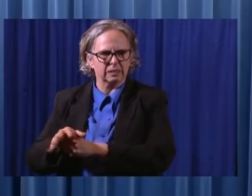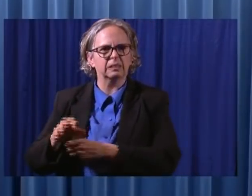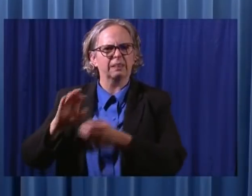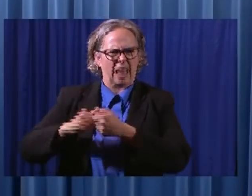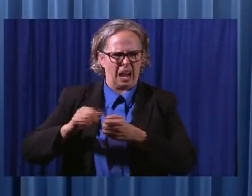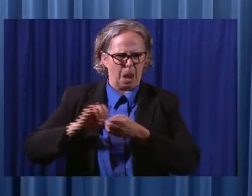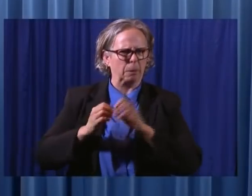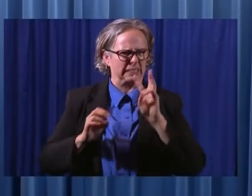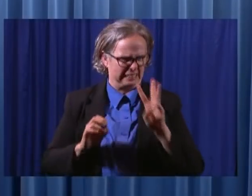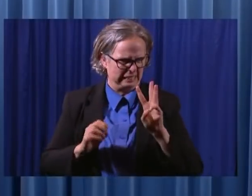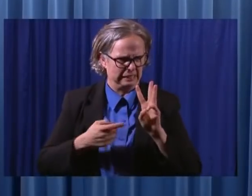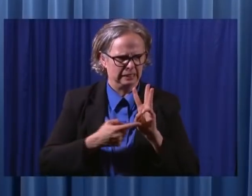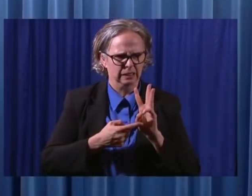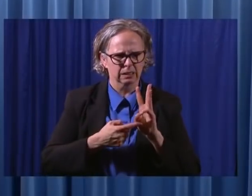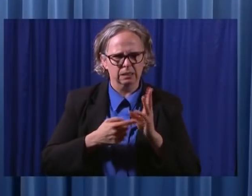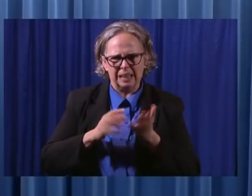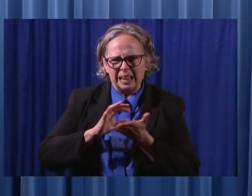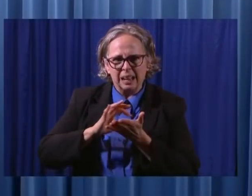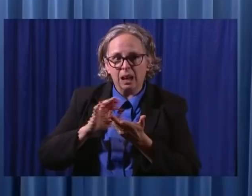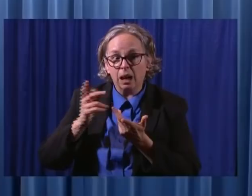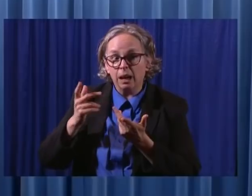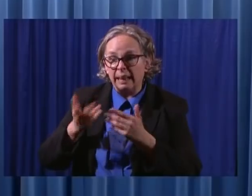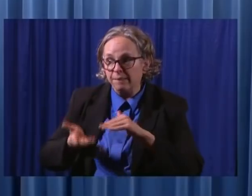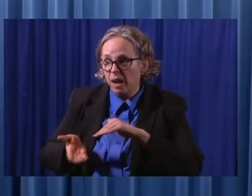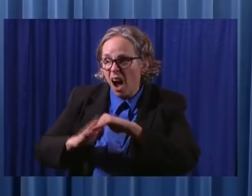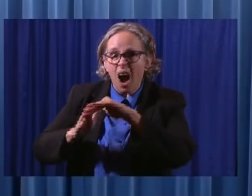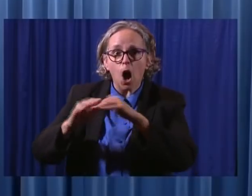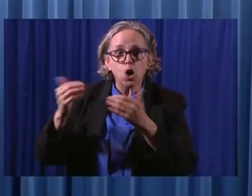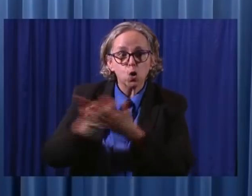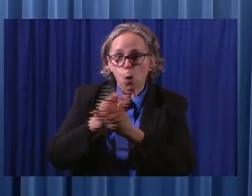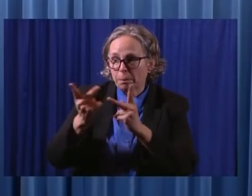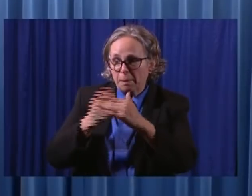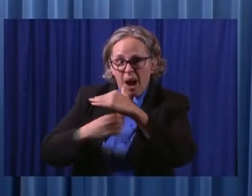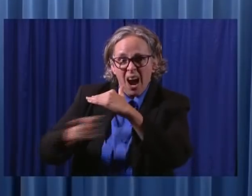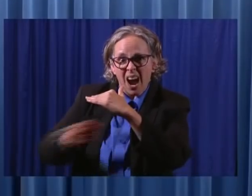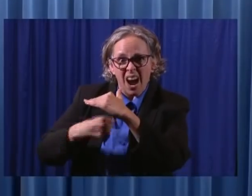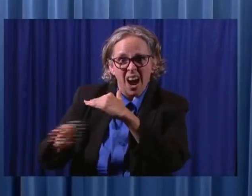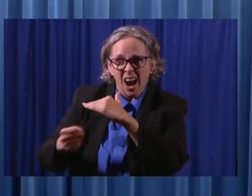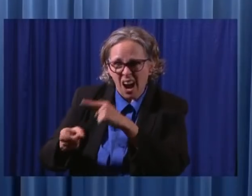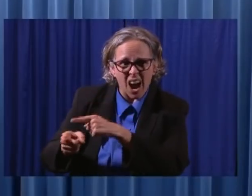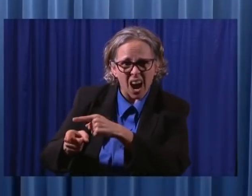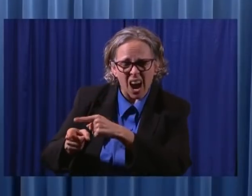THERE AUTOMATICALLY ADMITTED INTO THE HOSPITAL. INDICATOR 6. SUSTAINED INCREASE